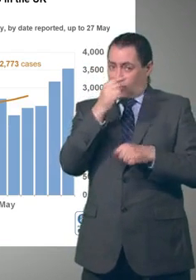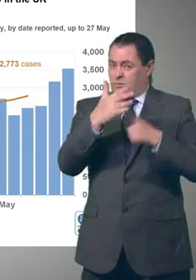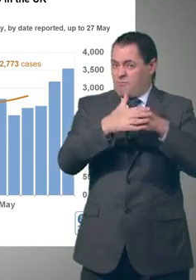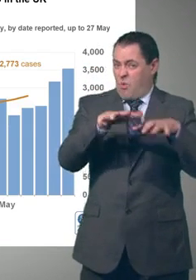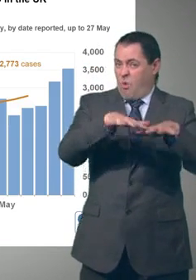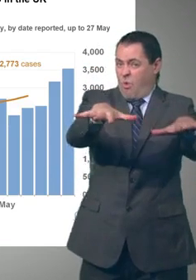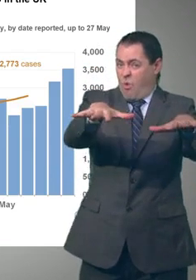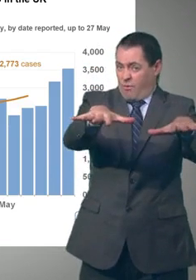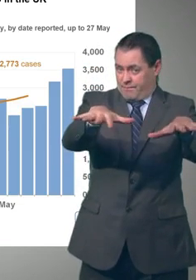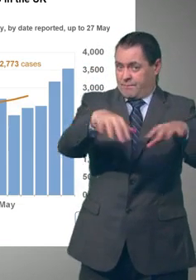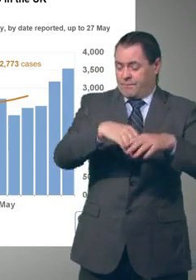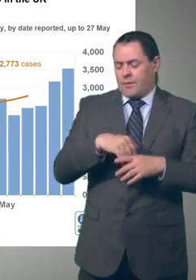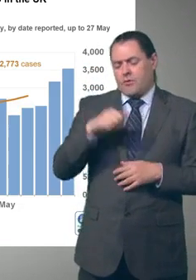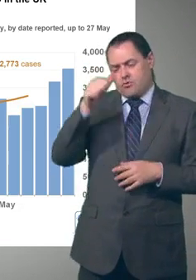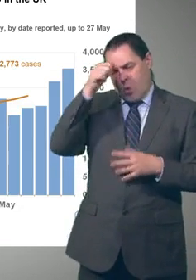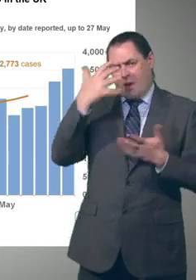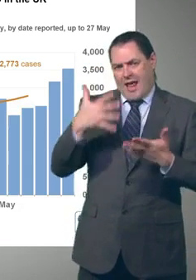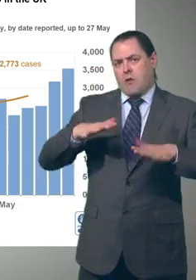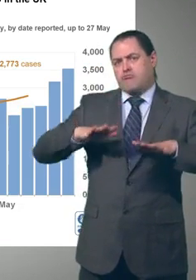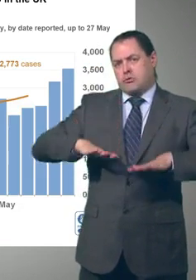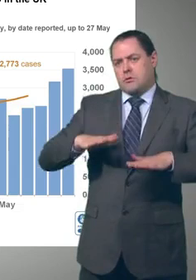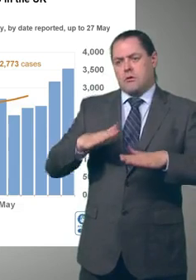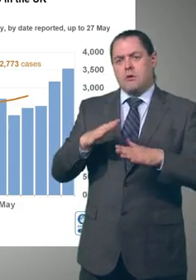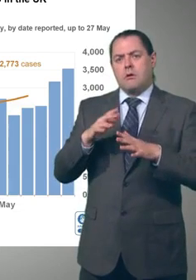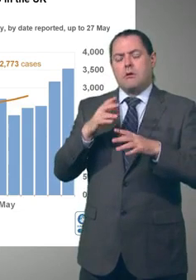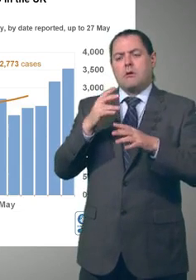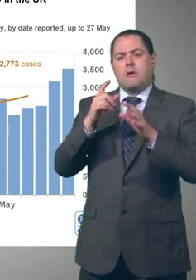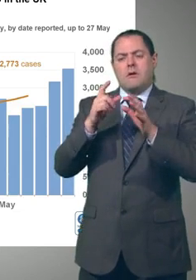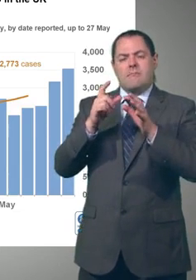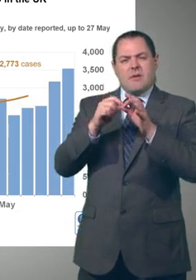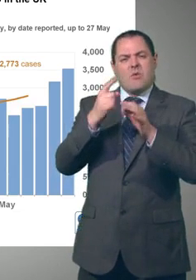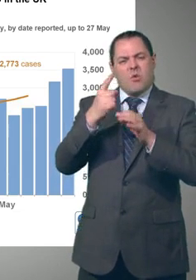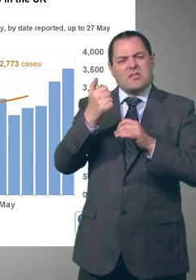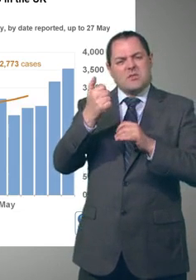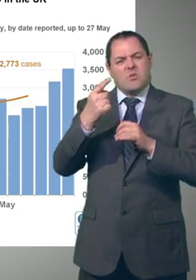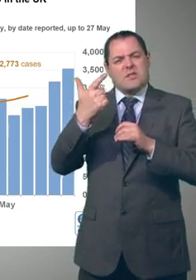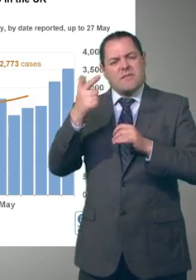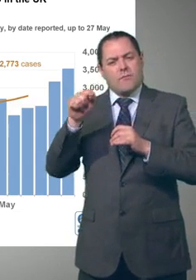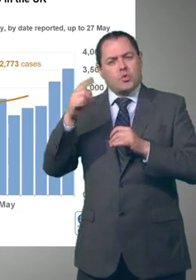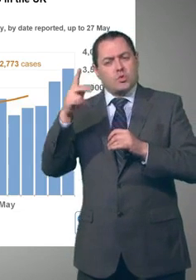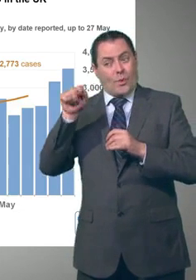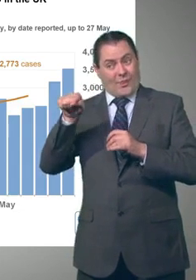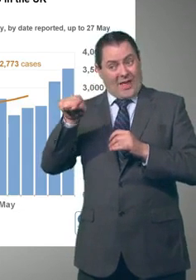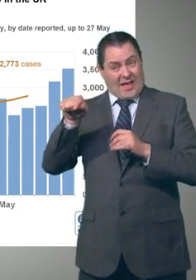in most cases across the UK now the new variant is taking the